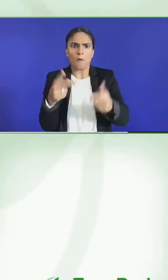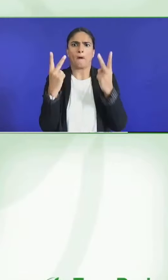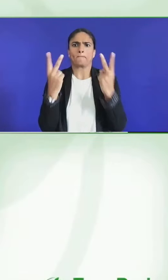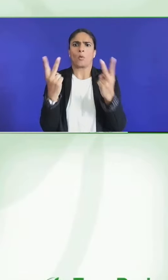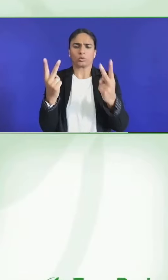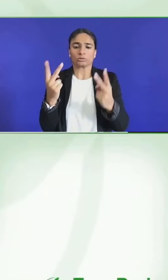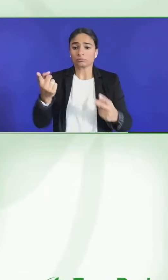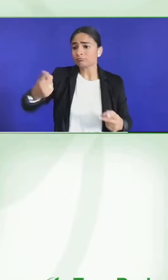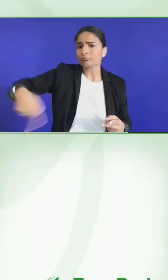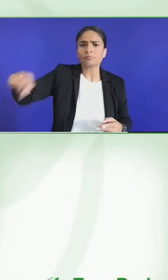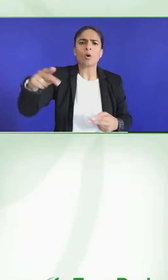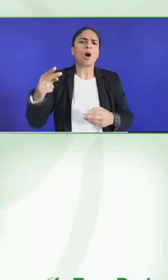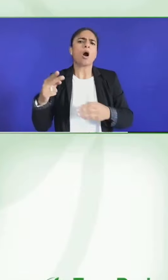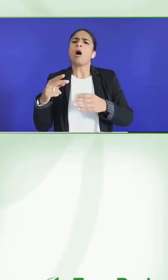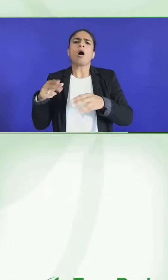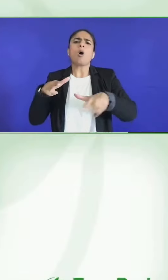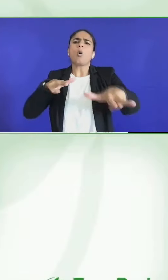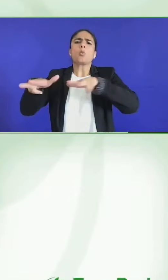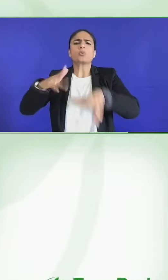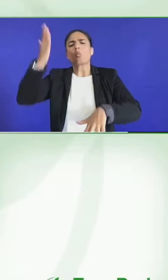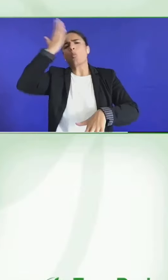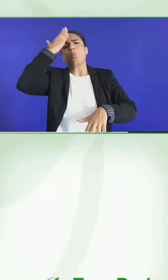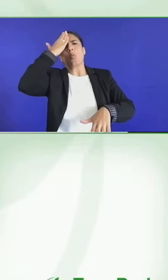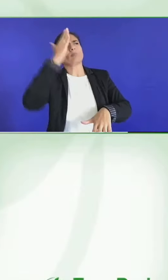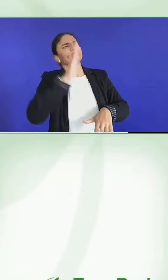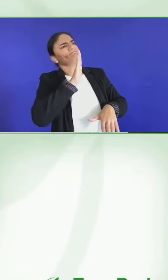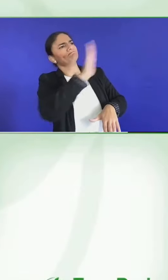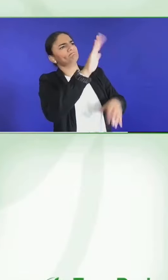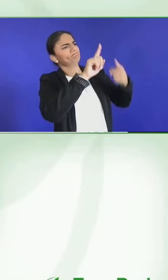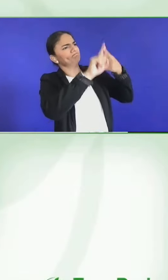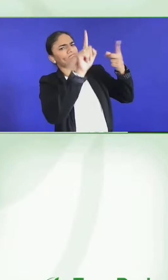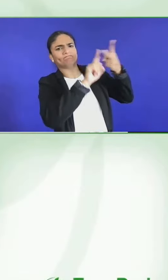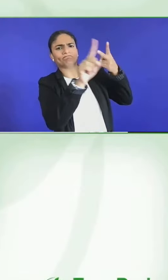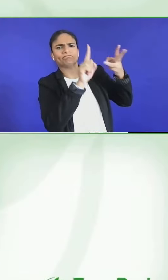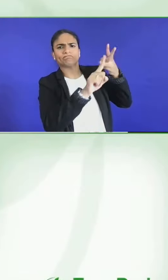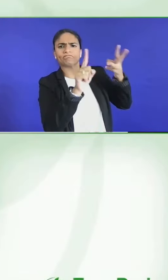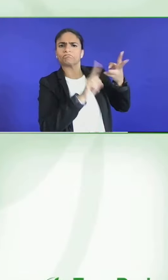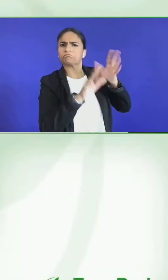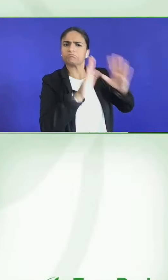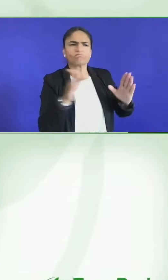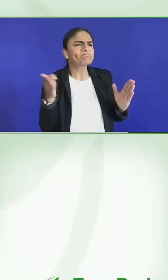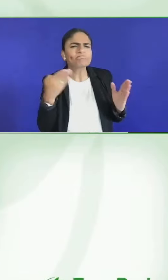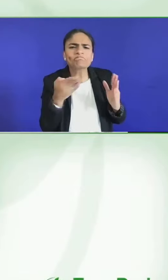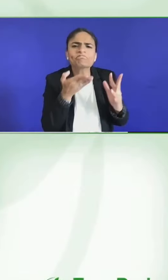happy with Kamil what he said, we don't like the word care economy,